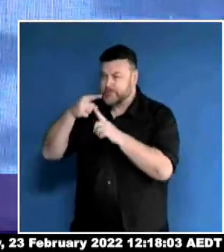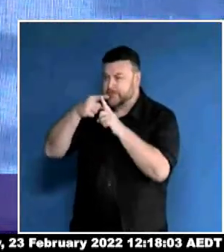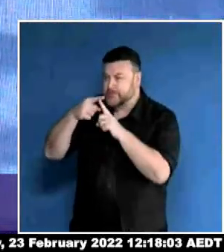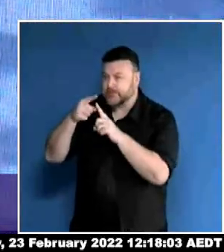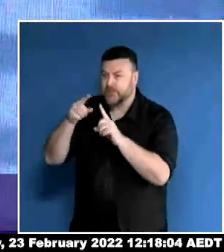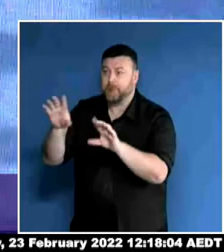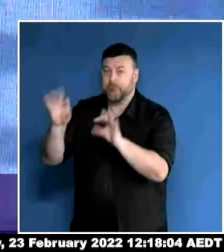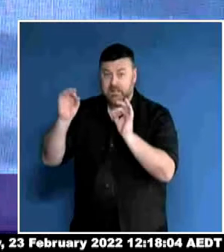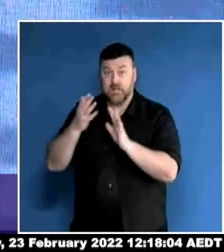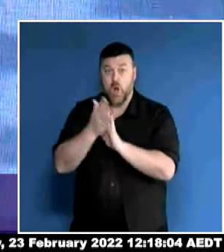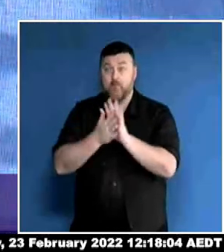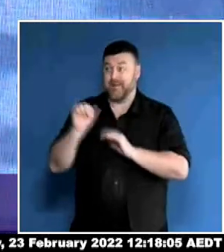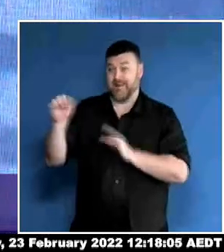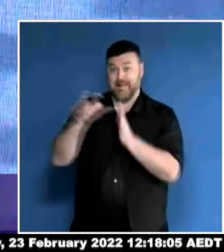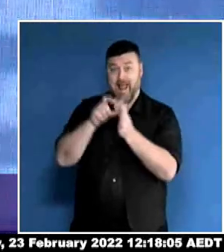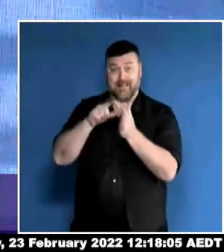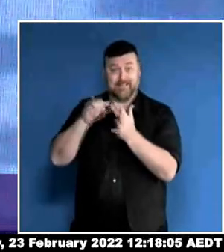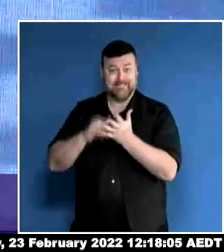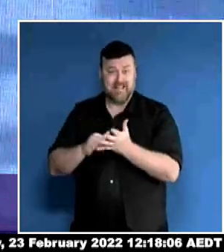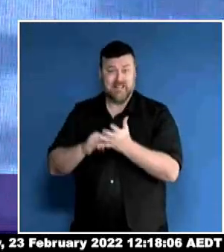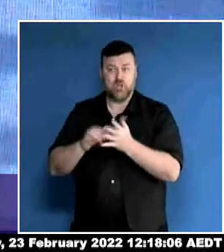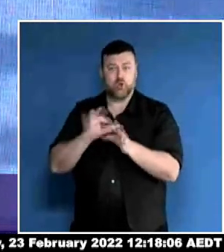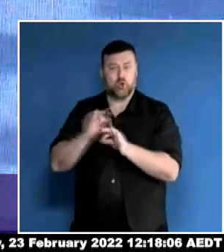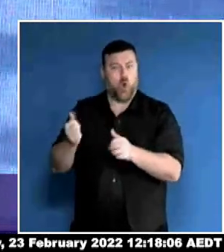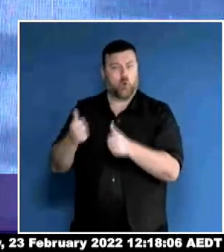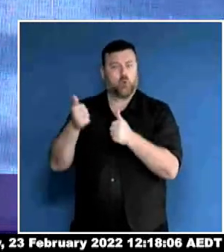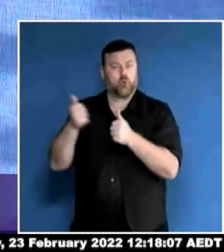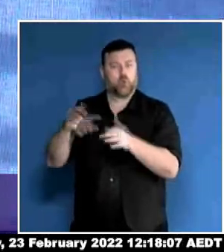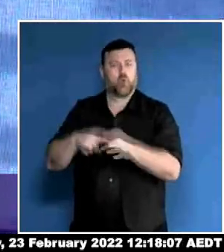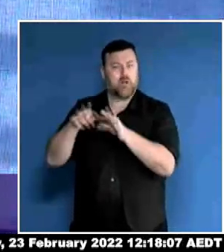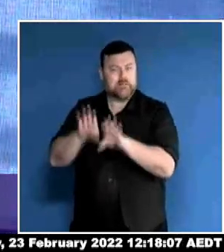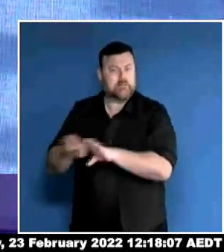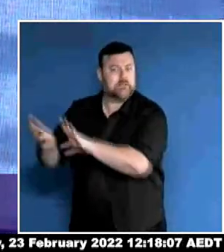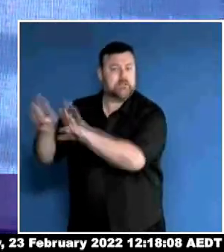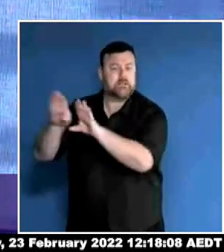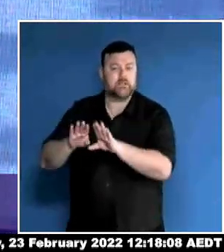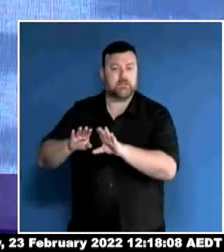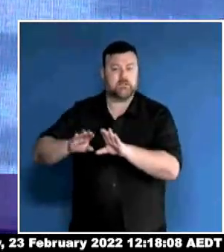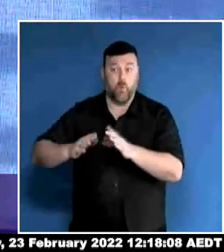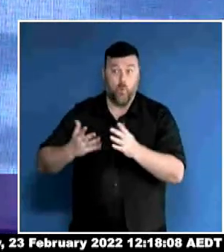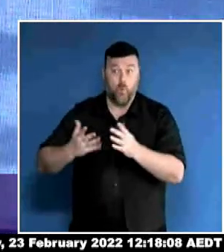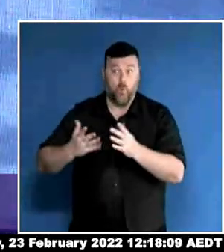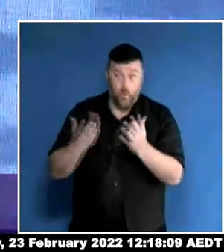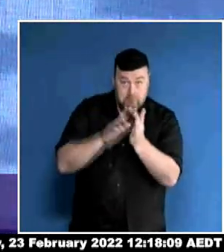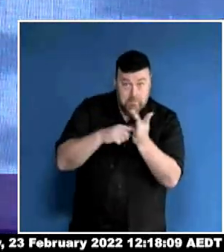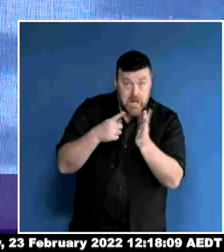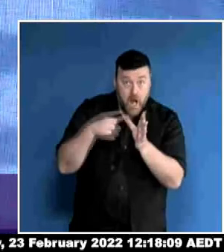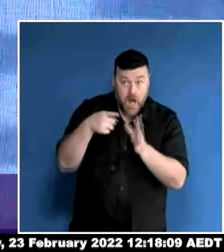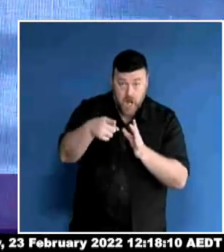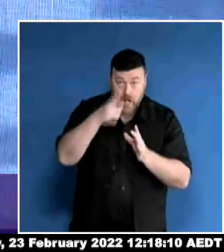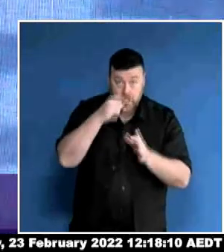if you could address that question. Do you see an inconsistent quality of DES support workers?